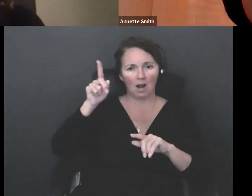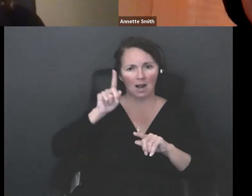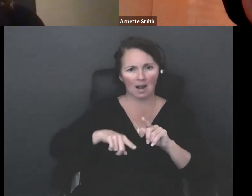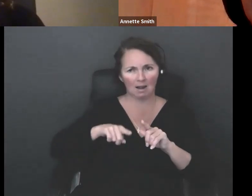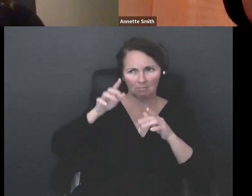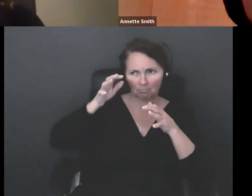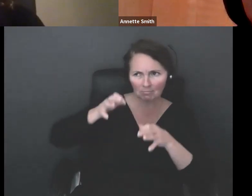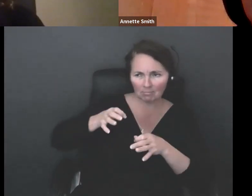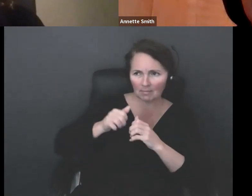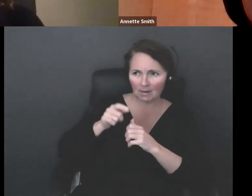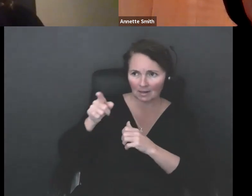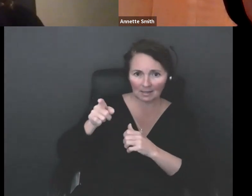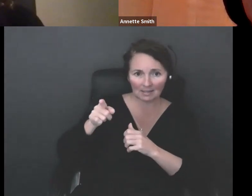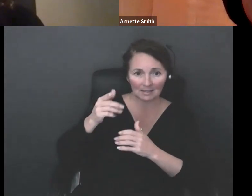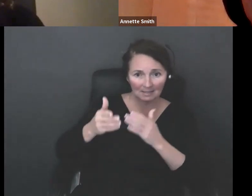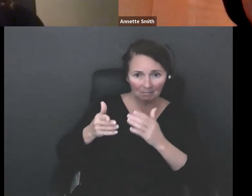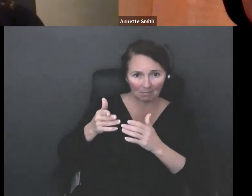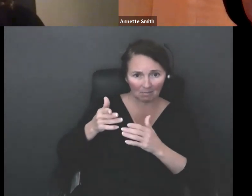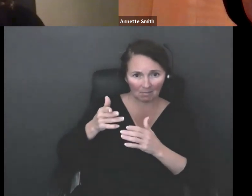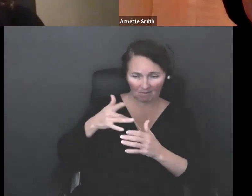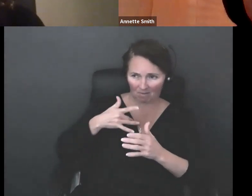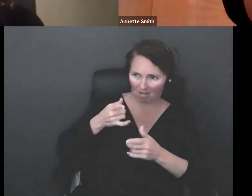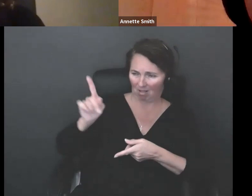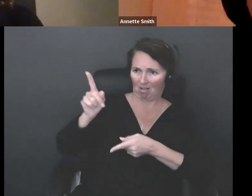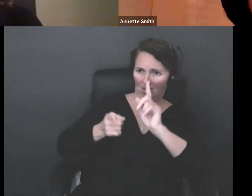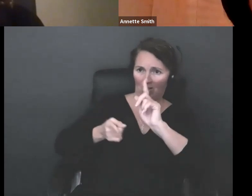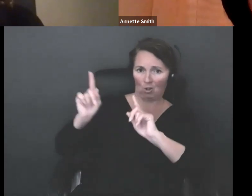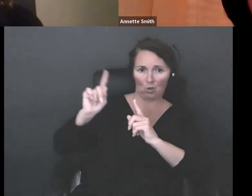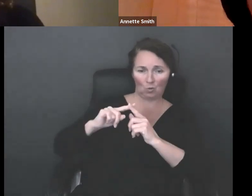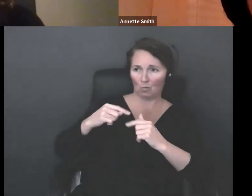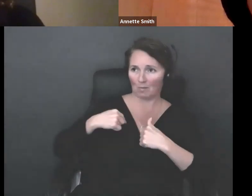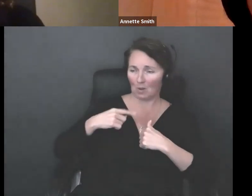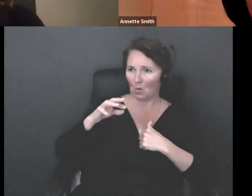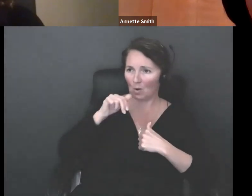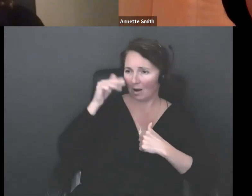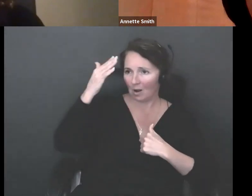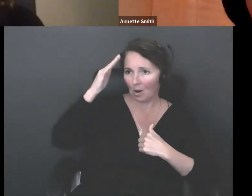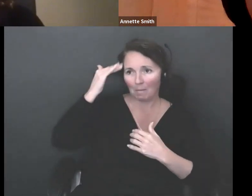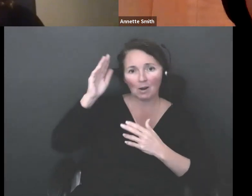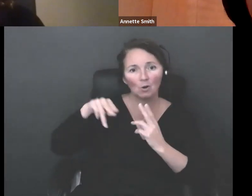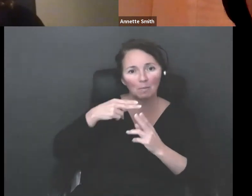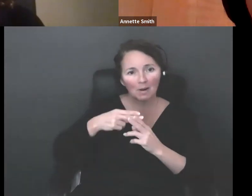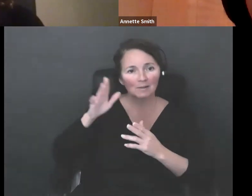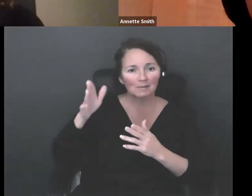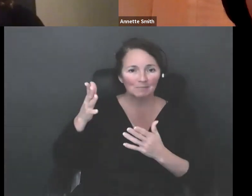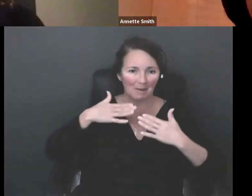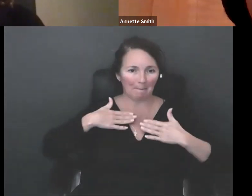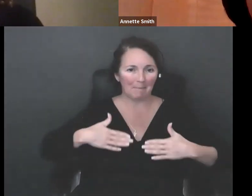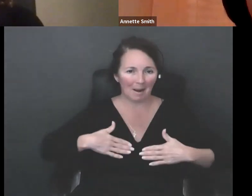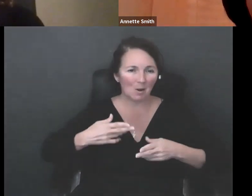they can be oblivious around the world that they live, and sometimes I mean, they cannot discern whether someone is maybe saying